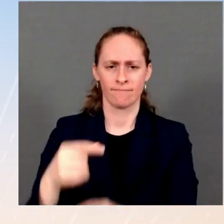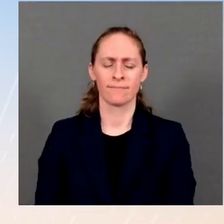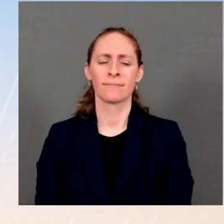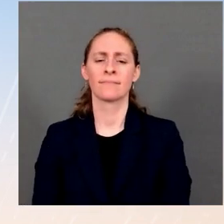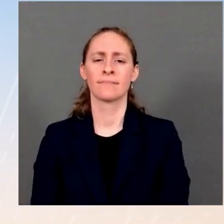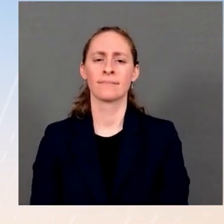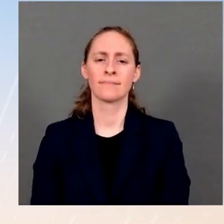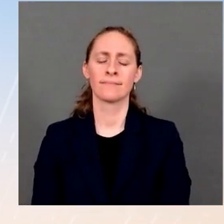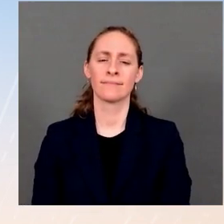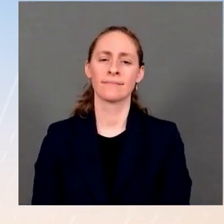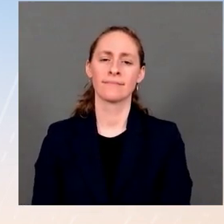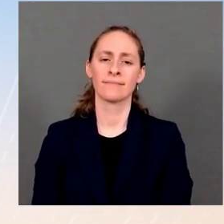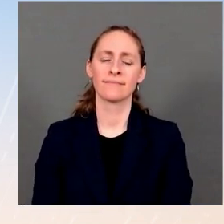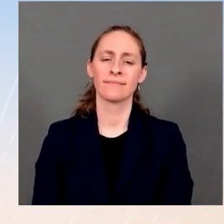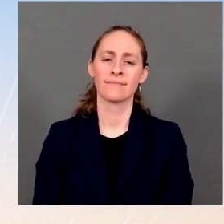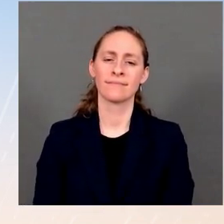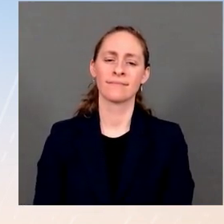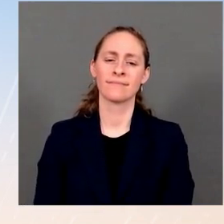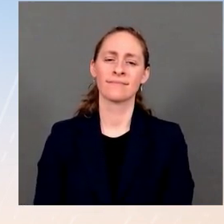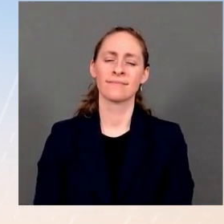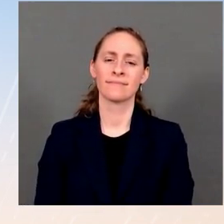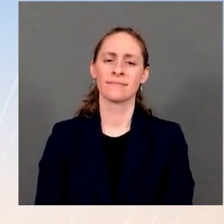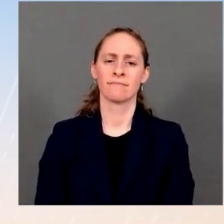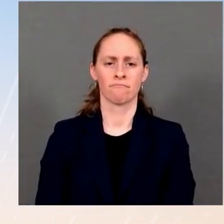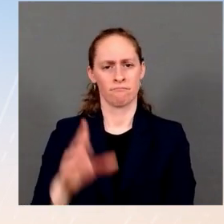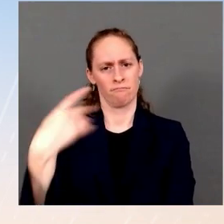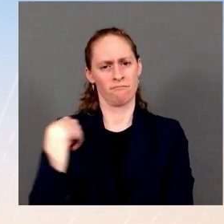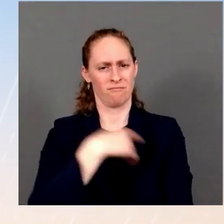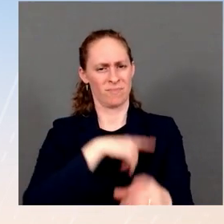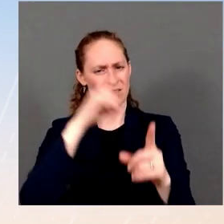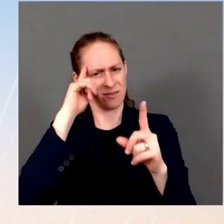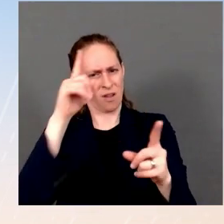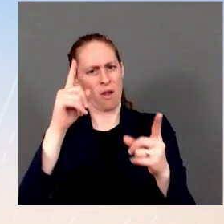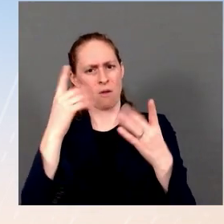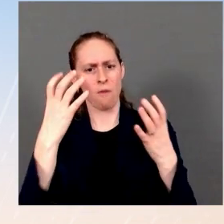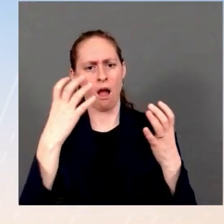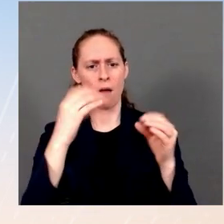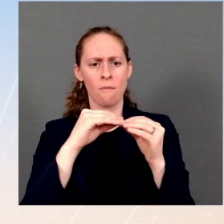So we're excited to be continuing to push forward in an ambitious way, in a bold way.